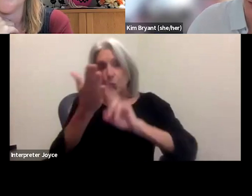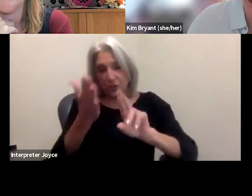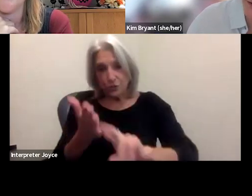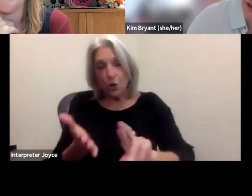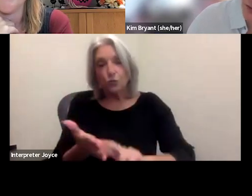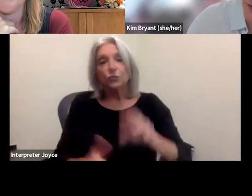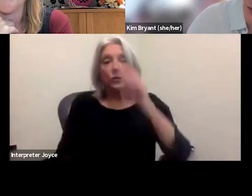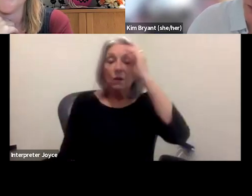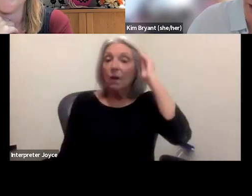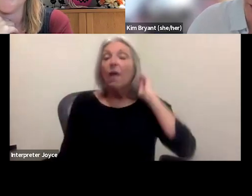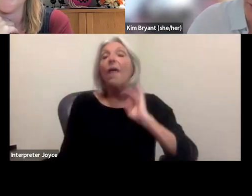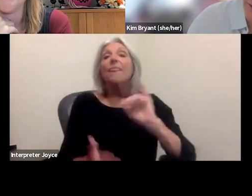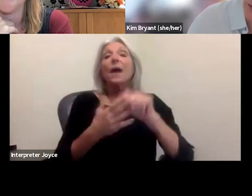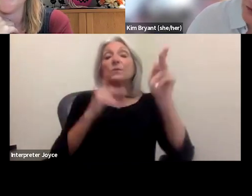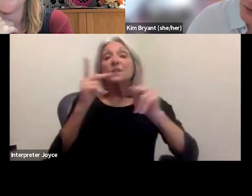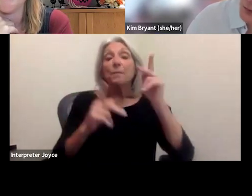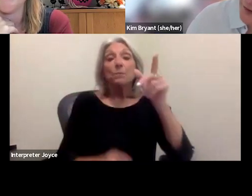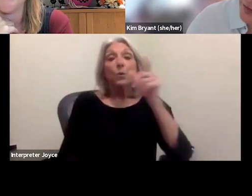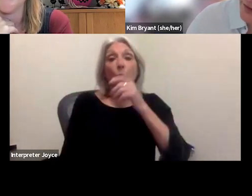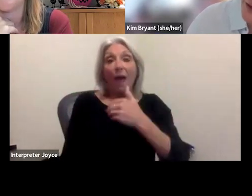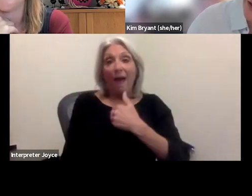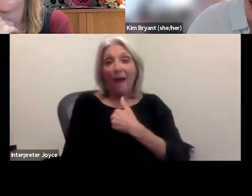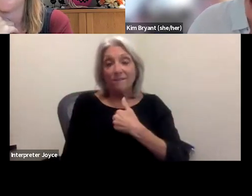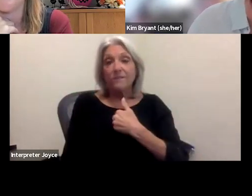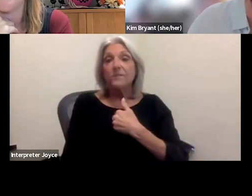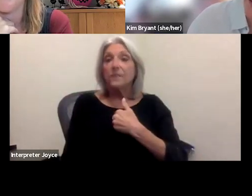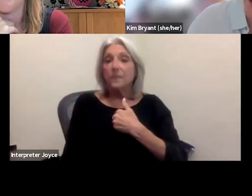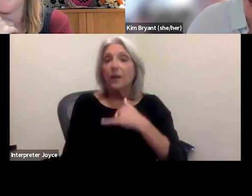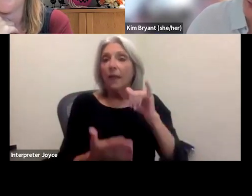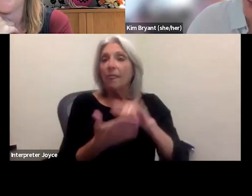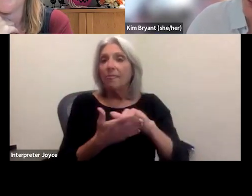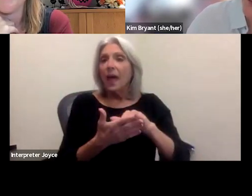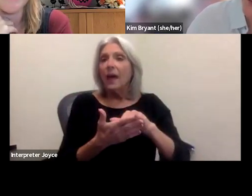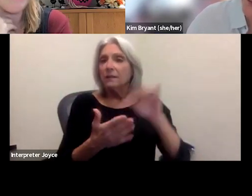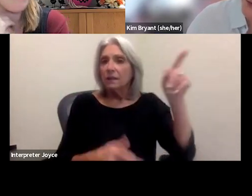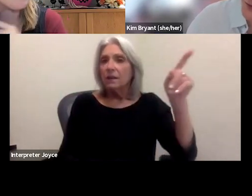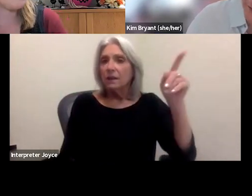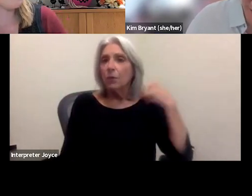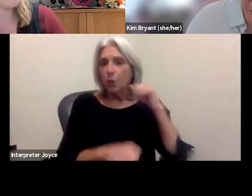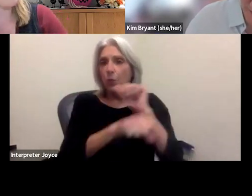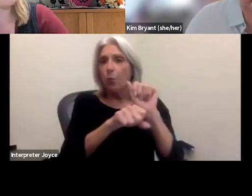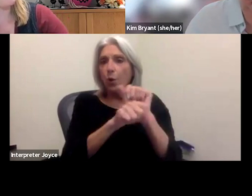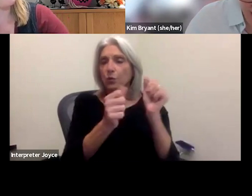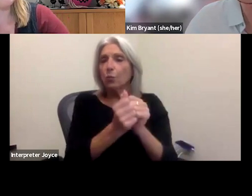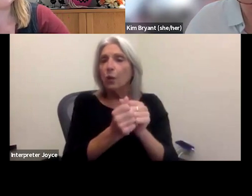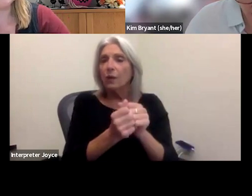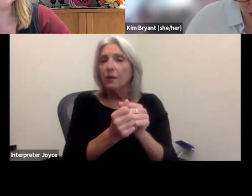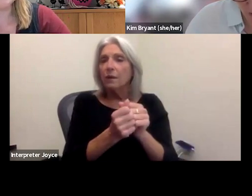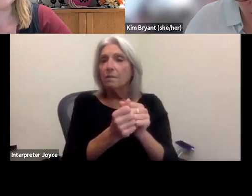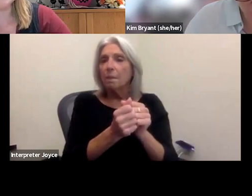who were disabled that we have ever worked with. And think it was literally a mental game-changer